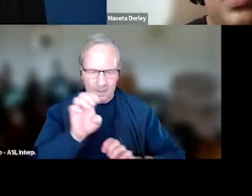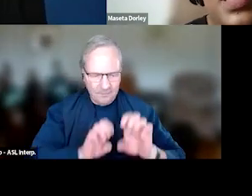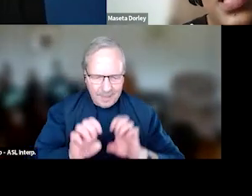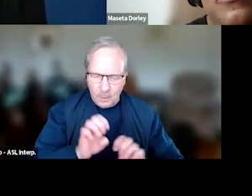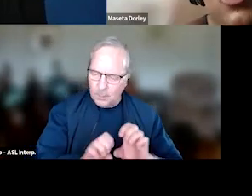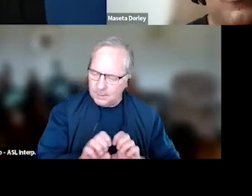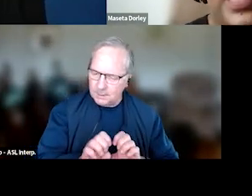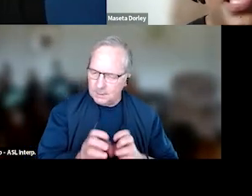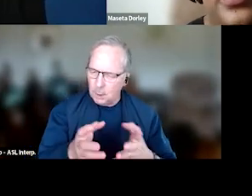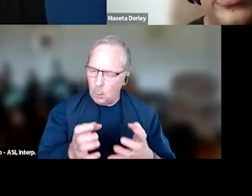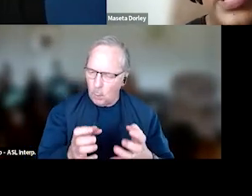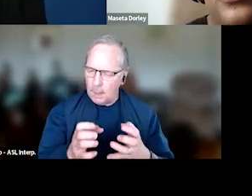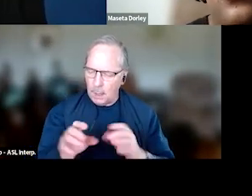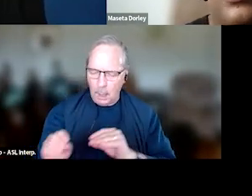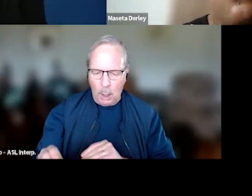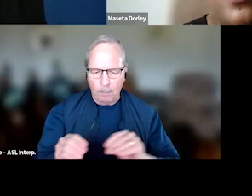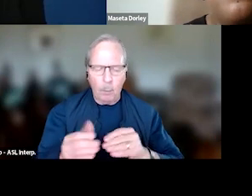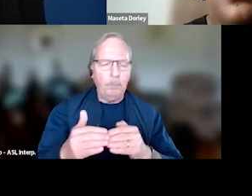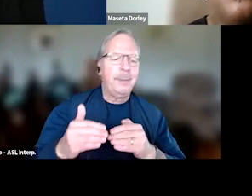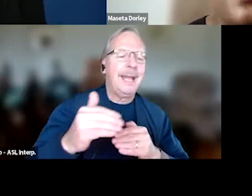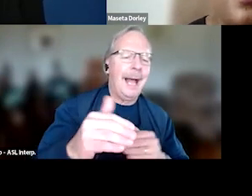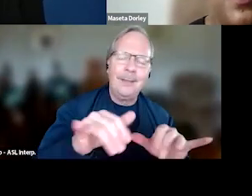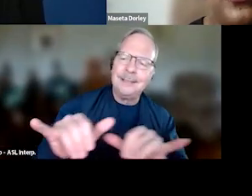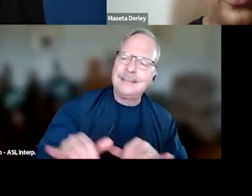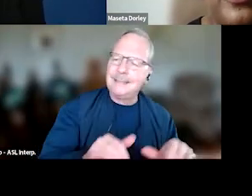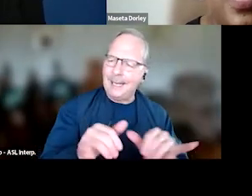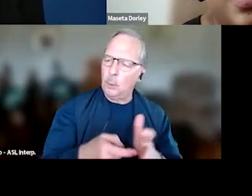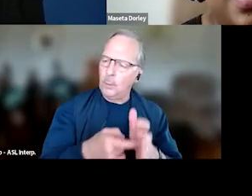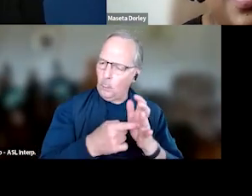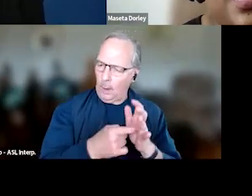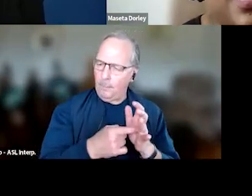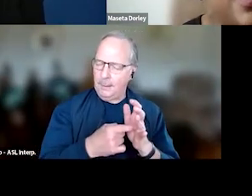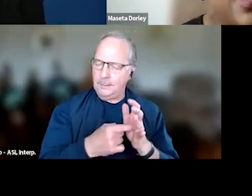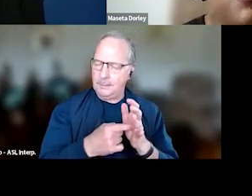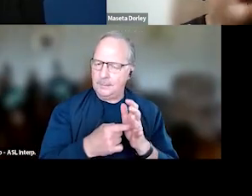you wanna kind of move beyond a standard requirement of having just, "Hey..."